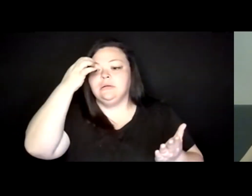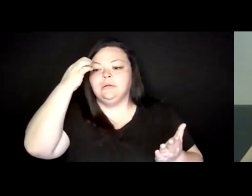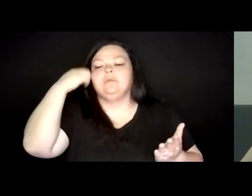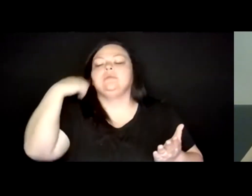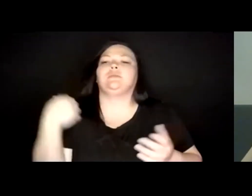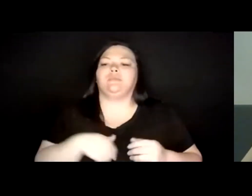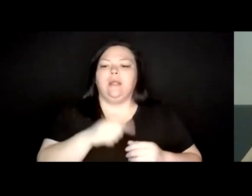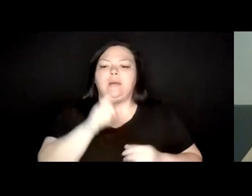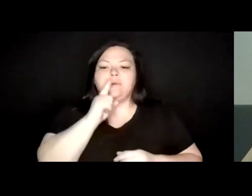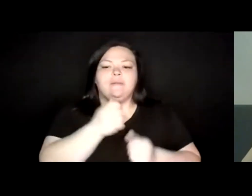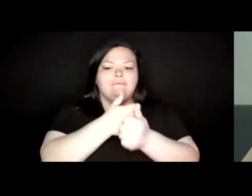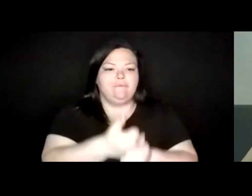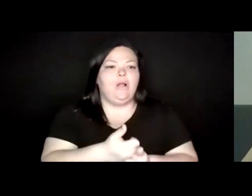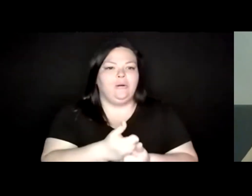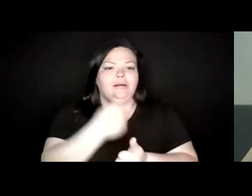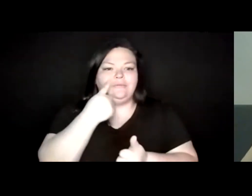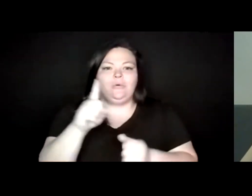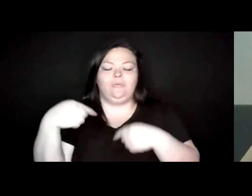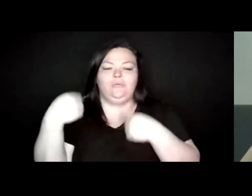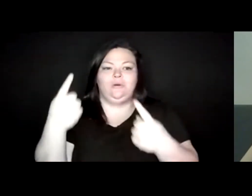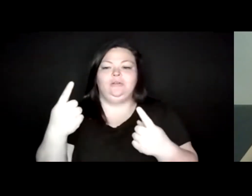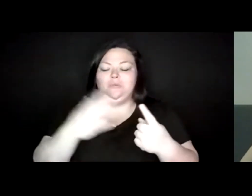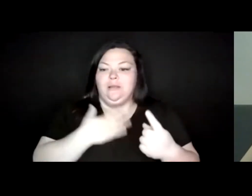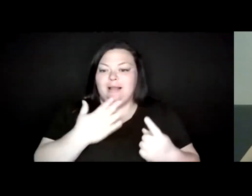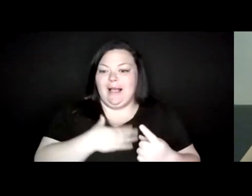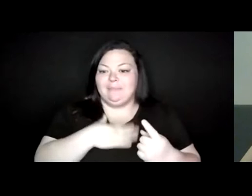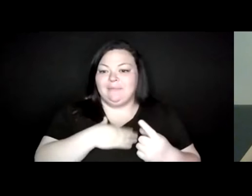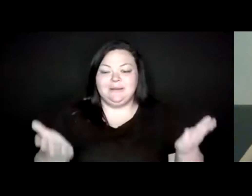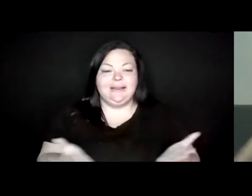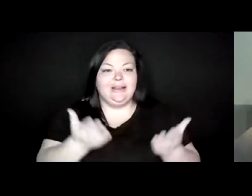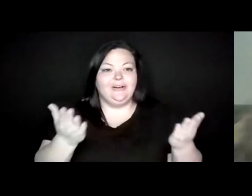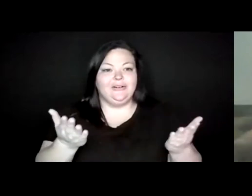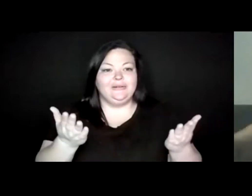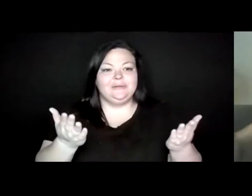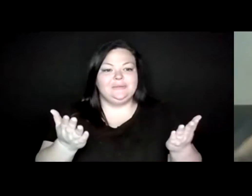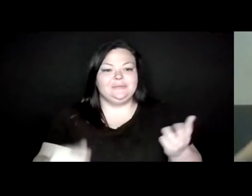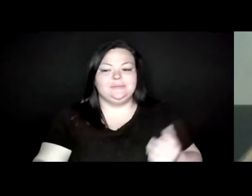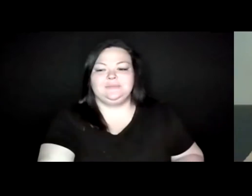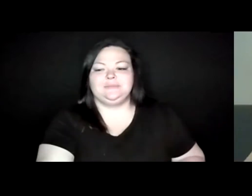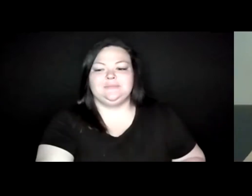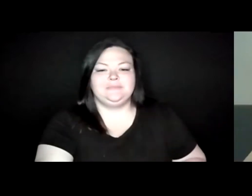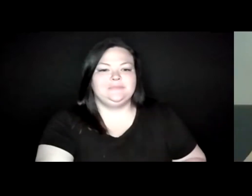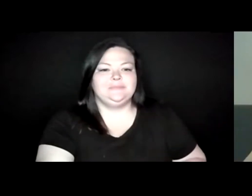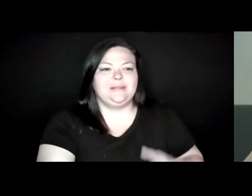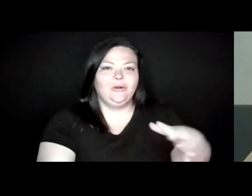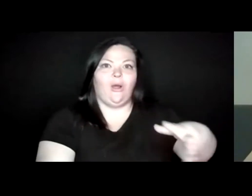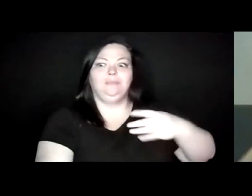Open Mouth for a while so I'm really happy to be here and, uh, soak in all these words